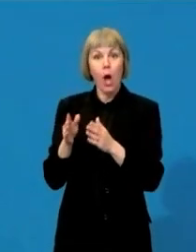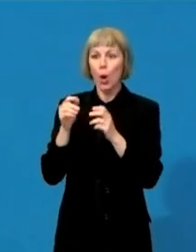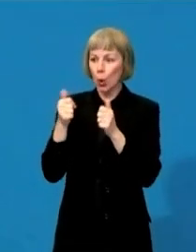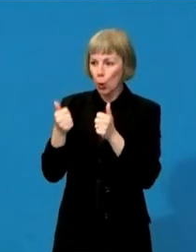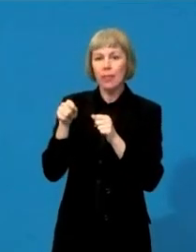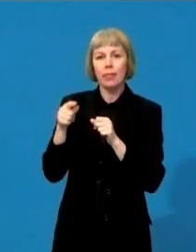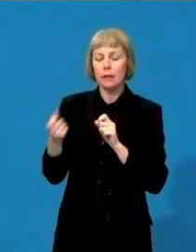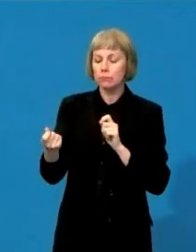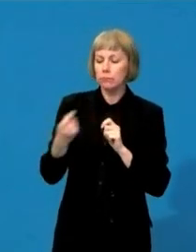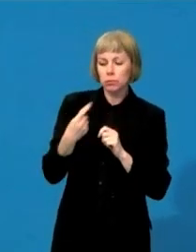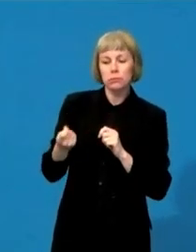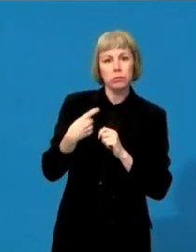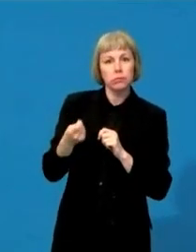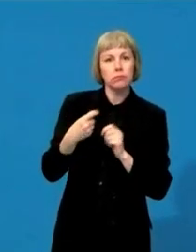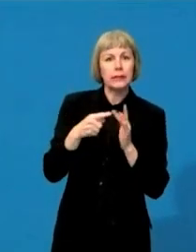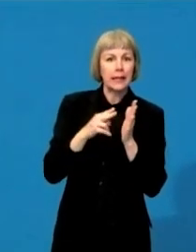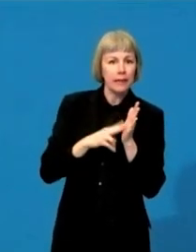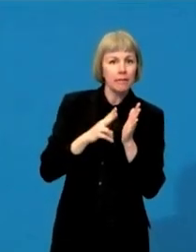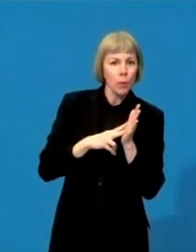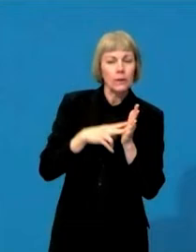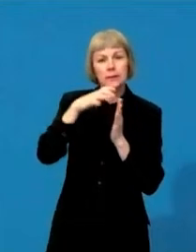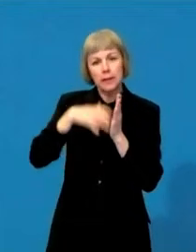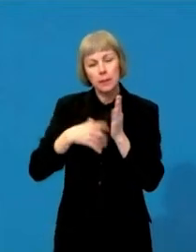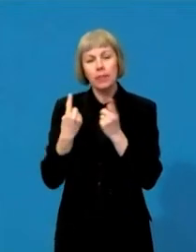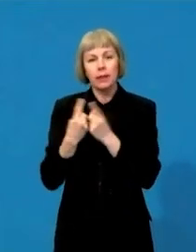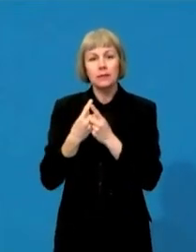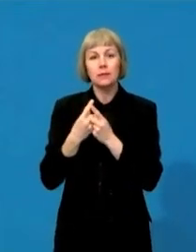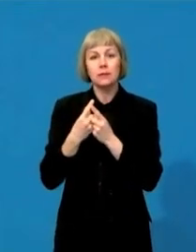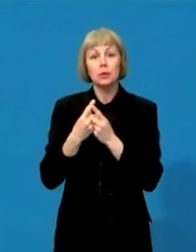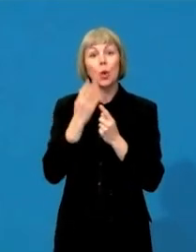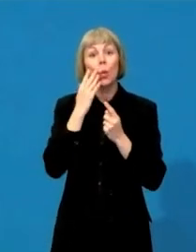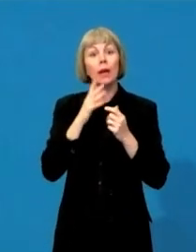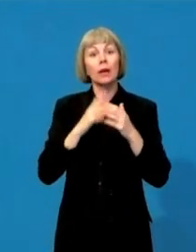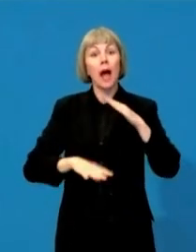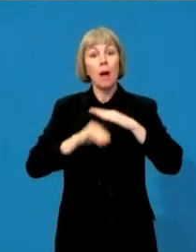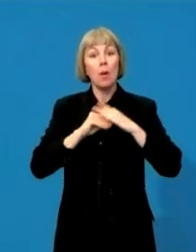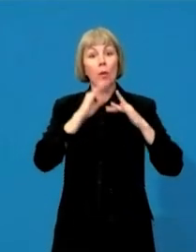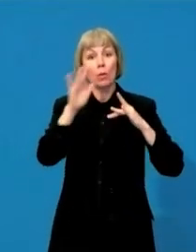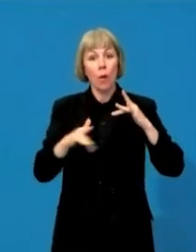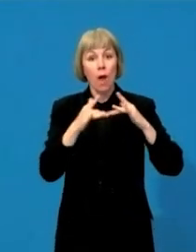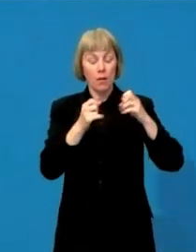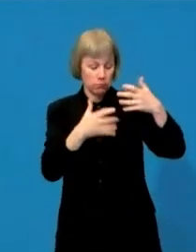So I look at the invoices before they get paid. So I approve them before they get paid.